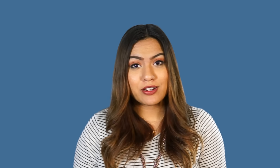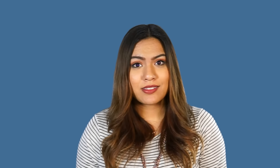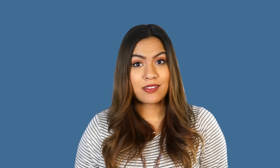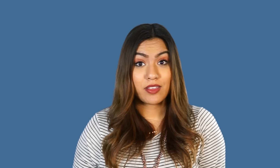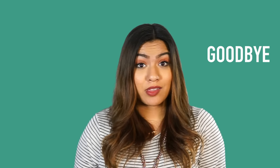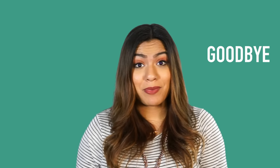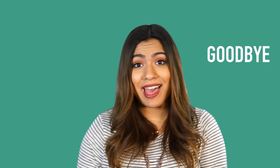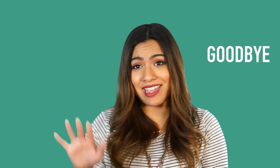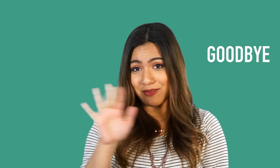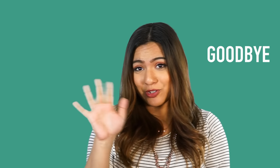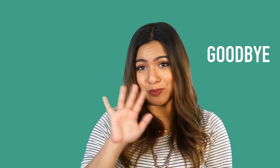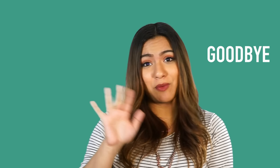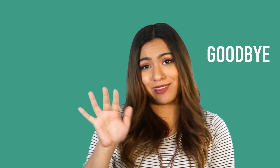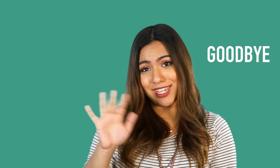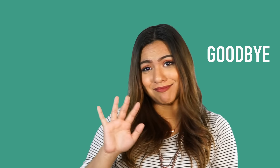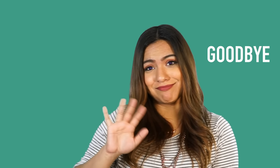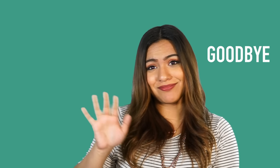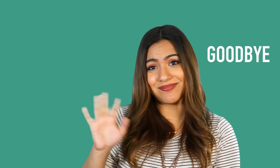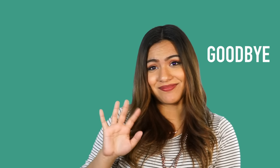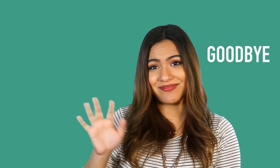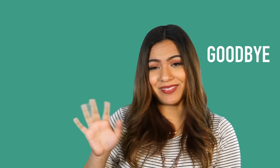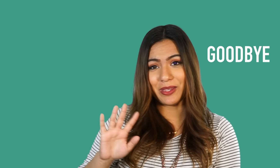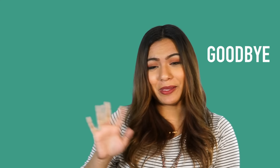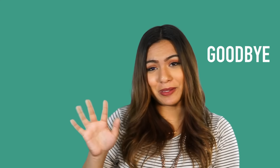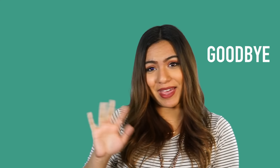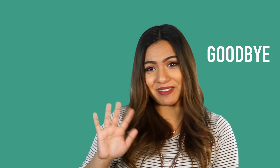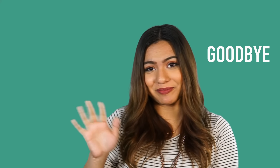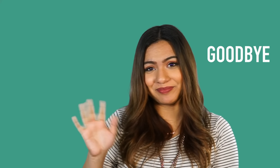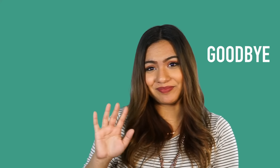First, goodbye which is me waving. Goodbye.